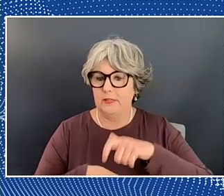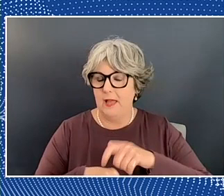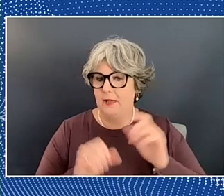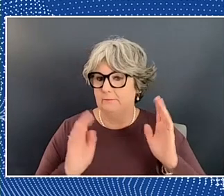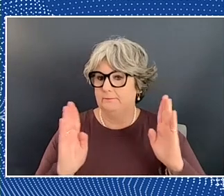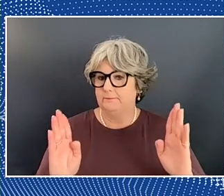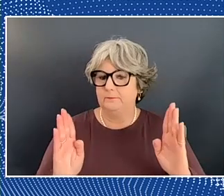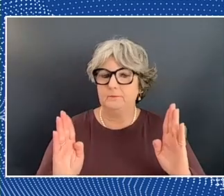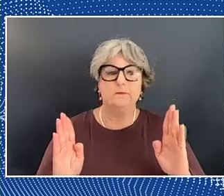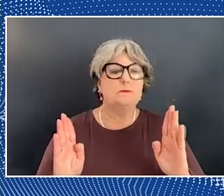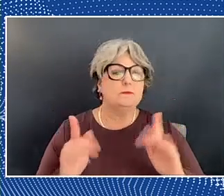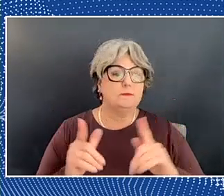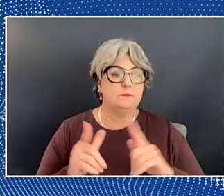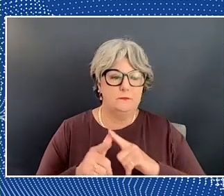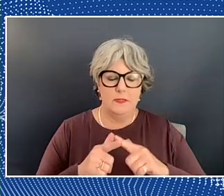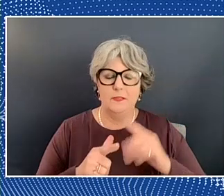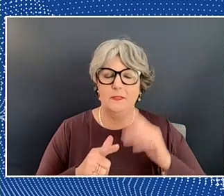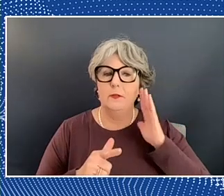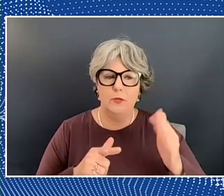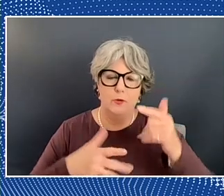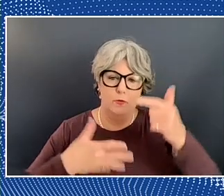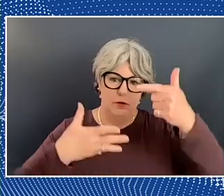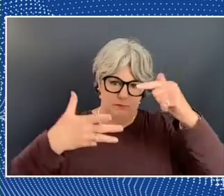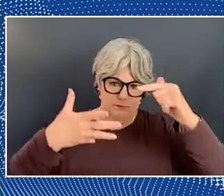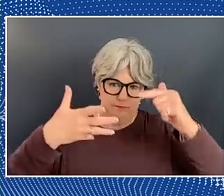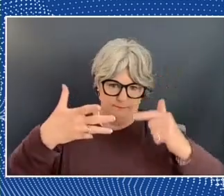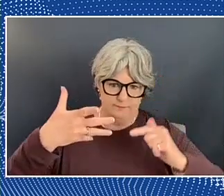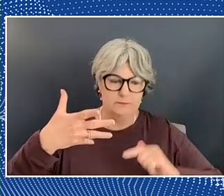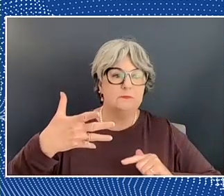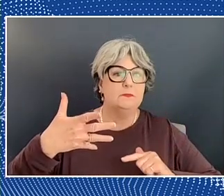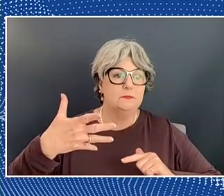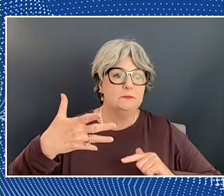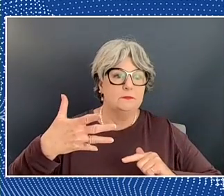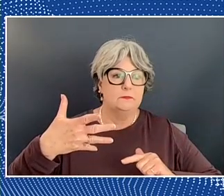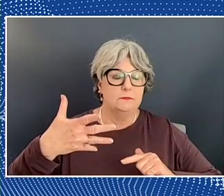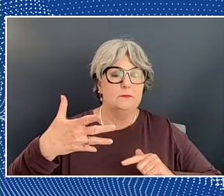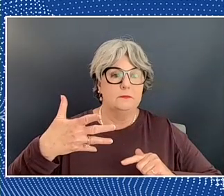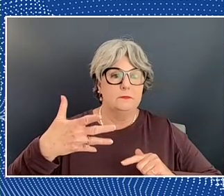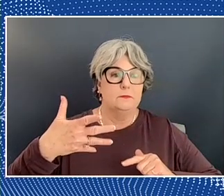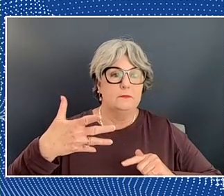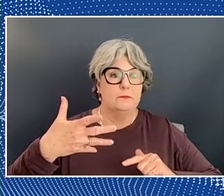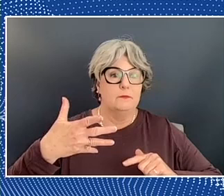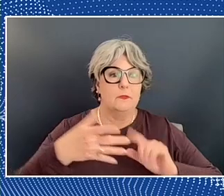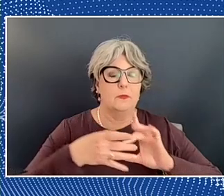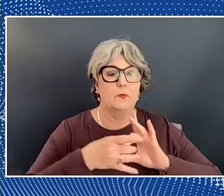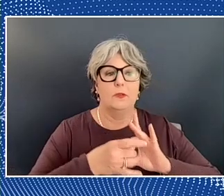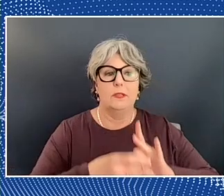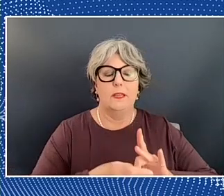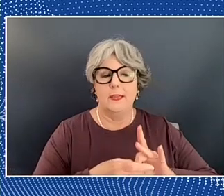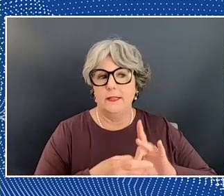And then we will go in the order that we have in terms of the slotting order.